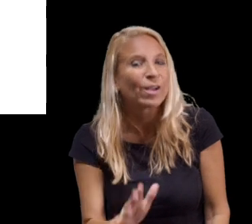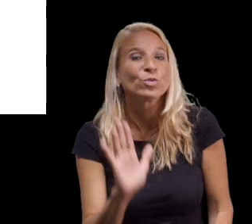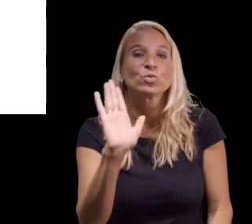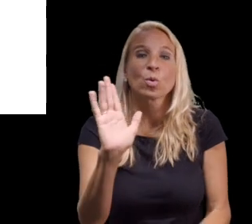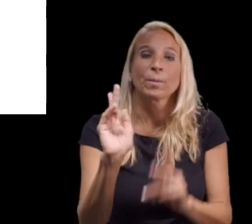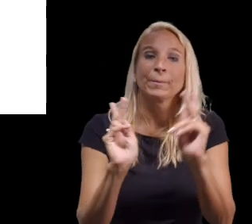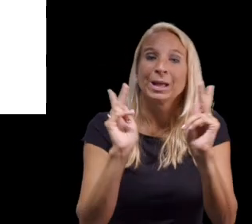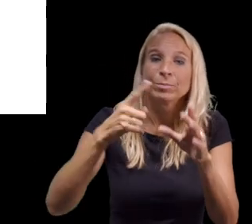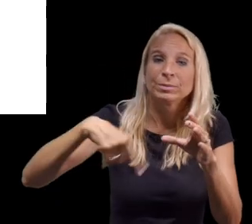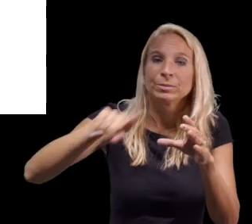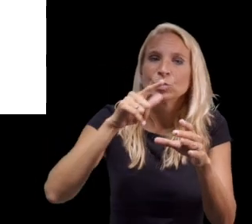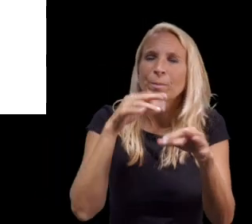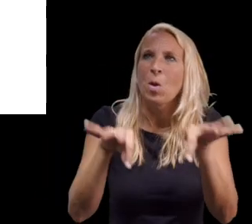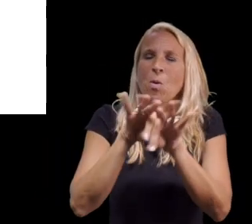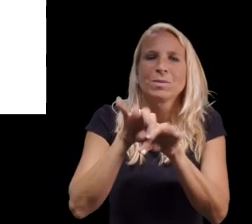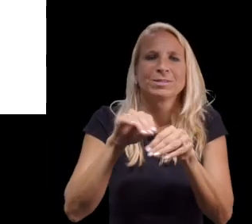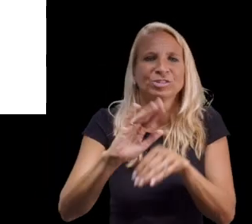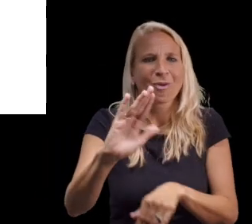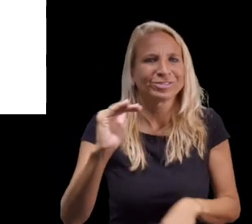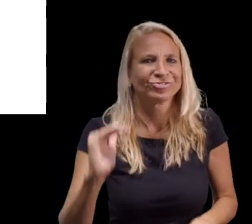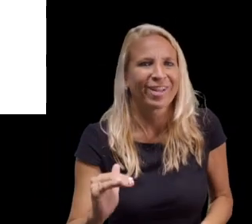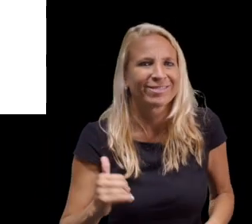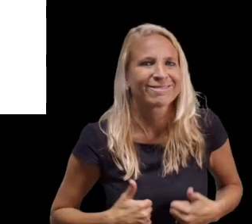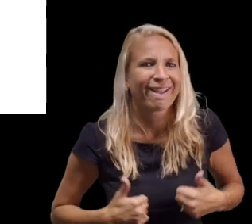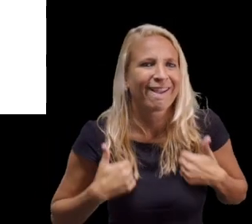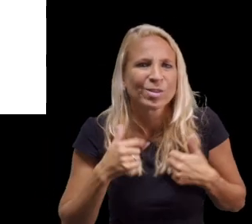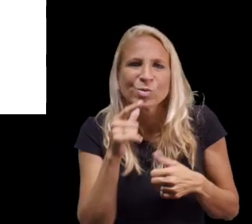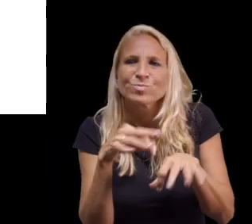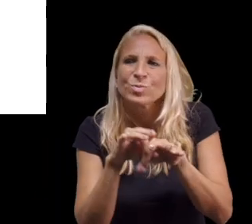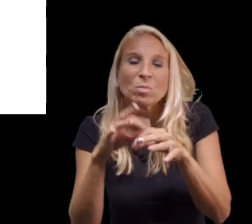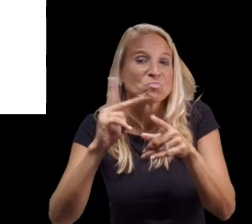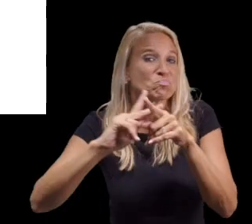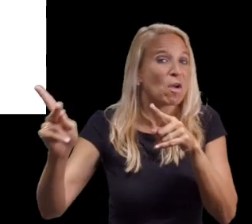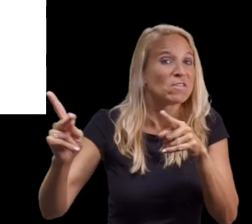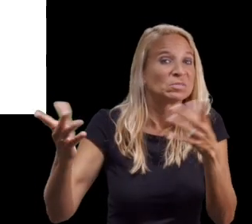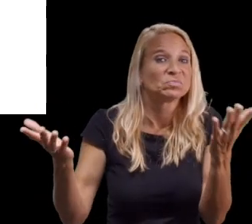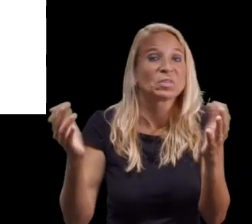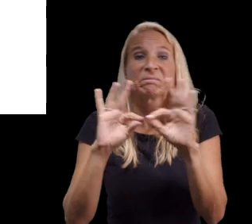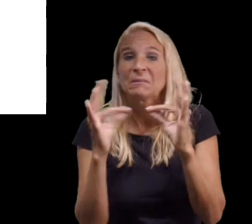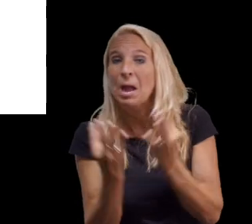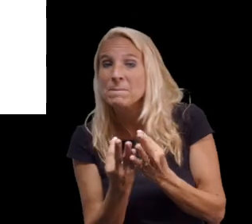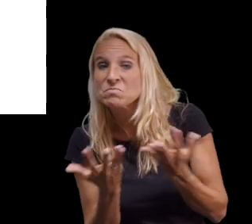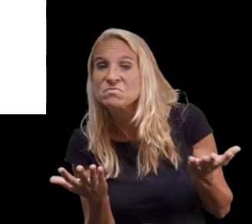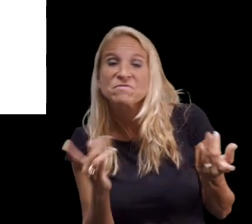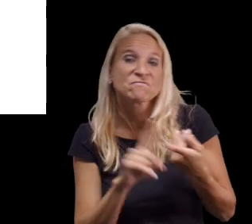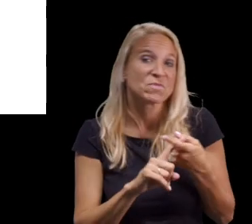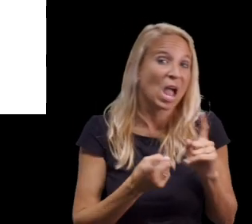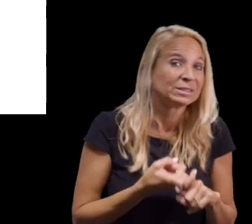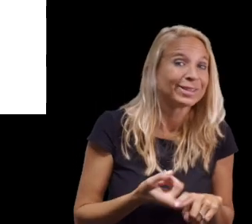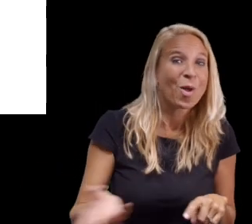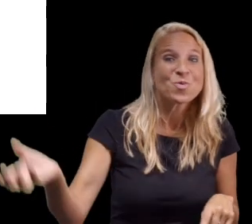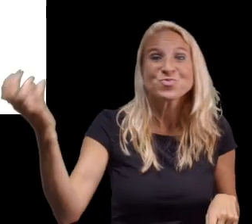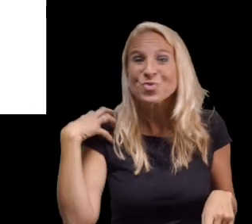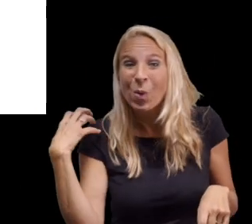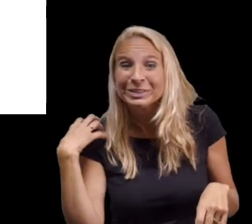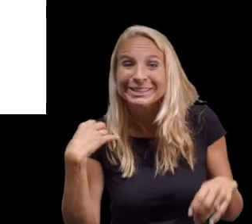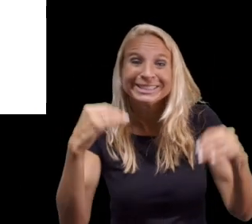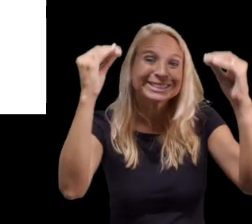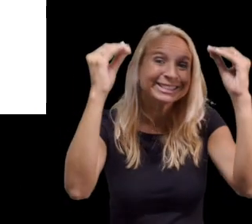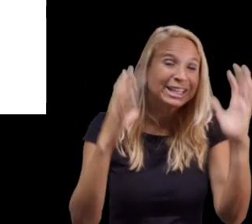people who are important in your child's life, this may be professionals, it could be family, friends, coaches, teachers anyone